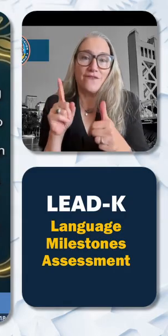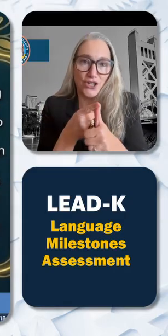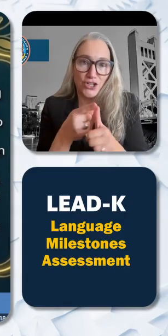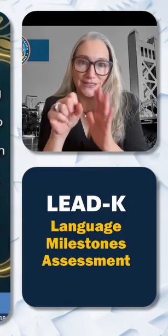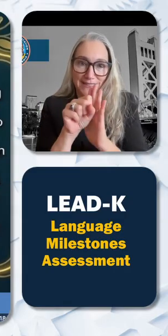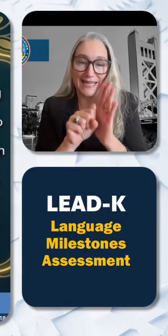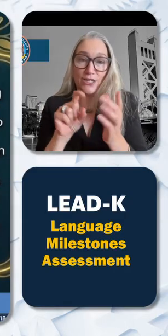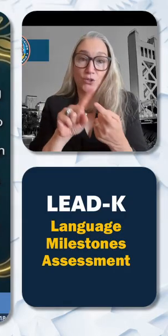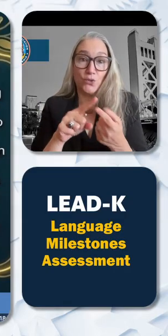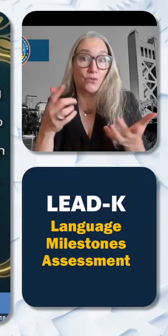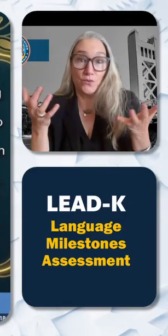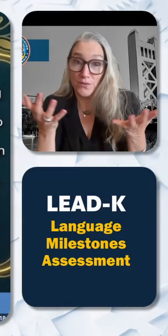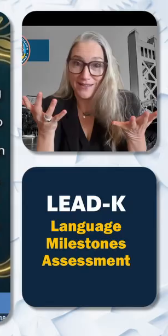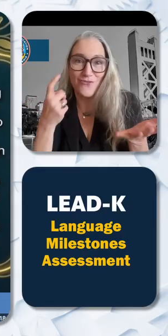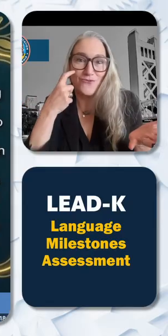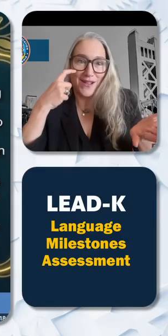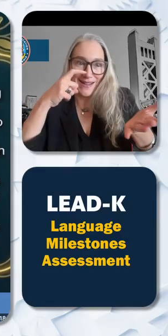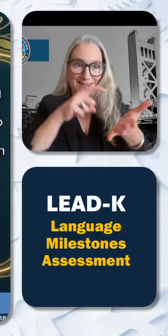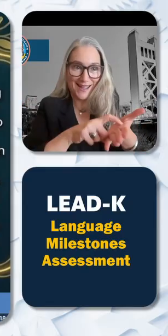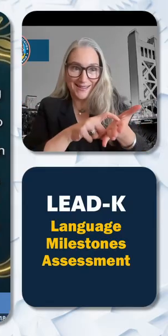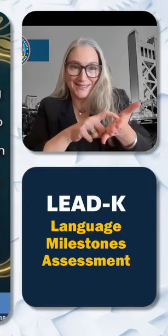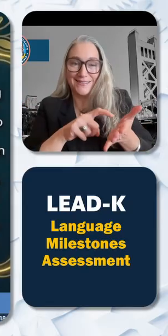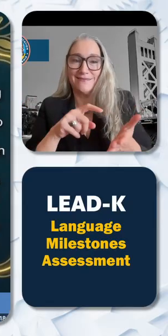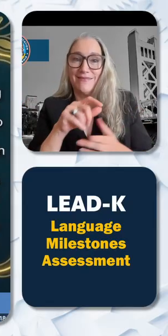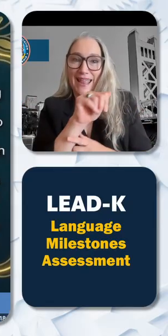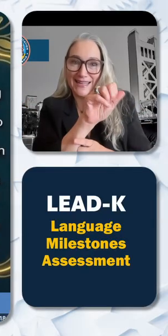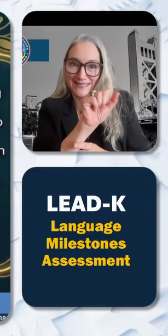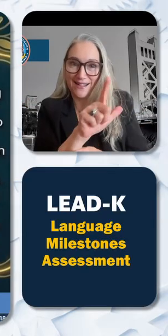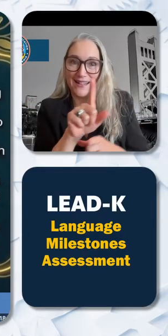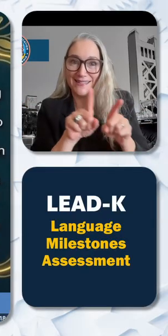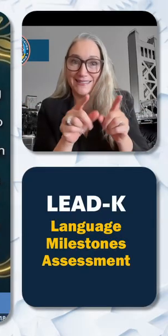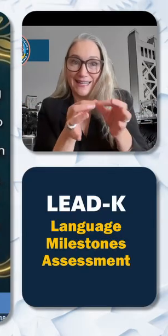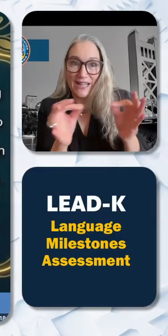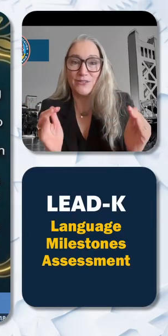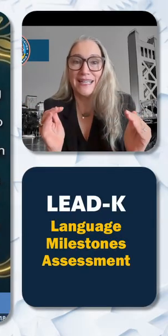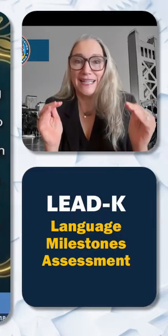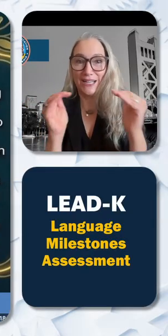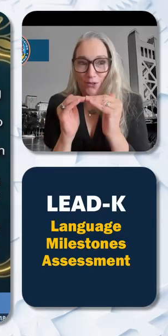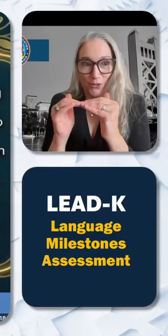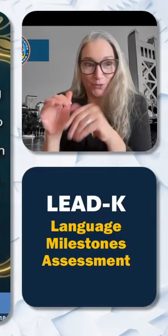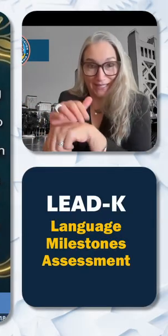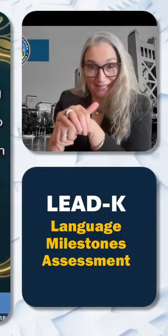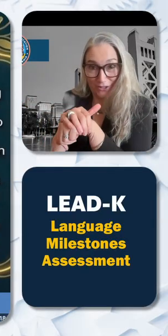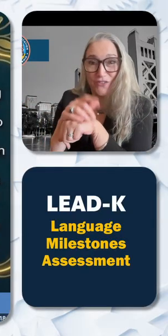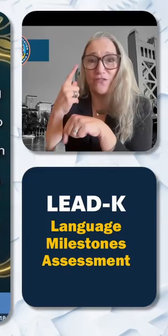This is in Ed Code. California is the first state to officially recognize American Sign Language as